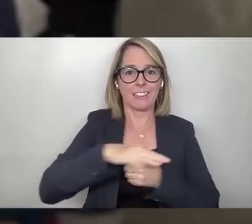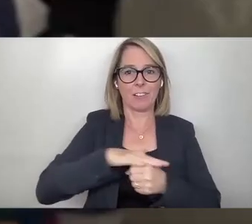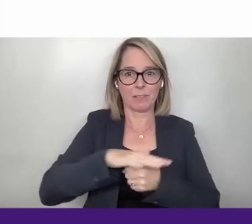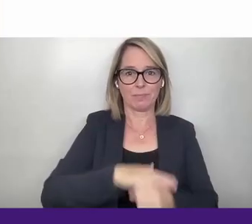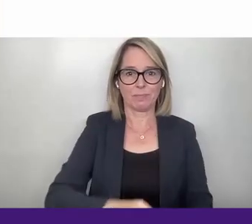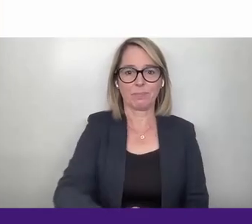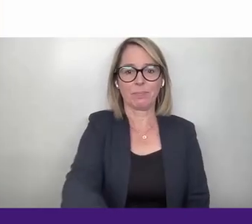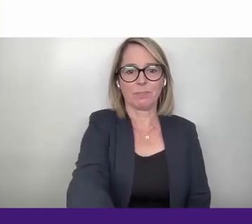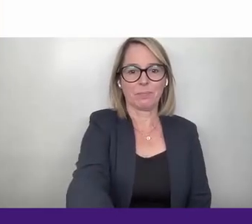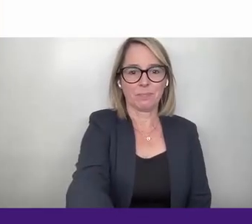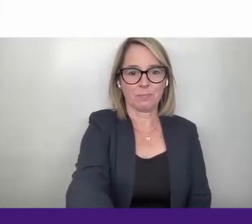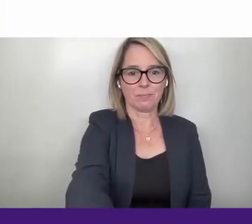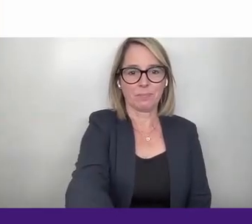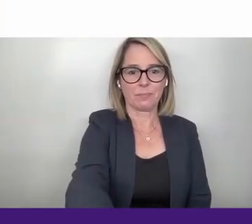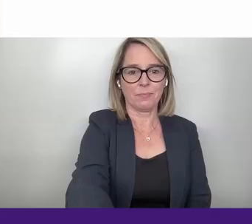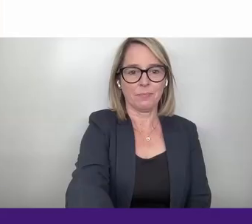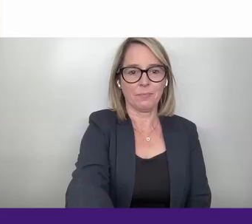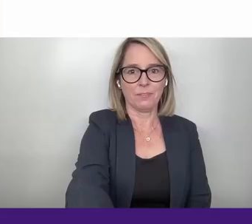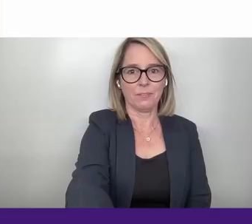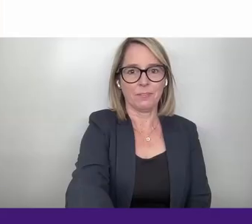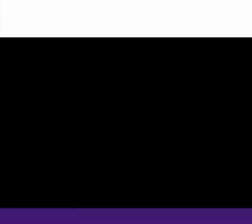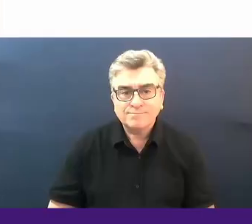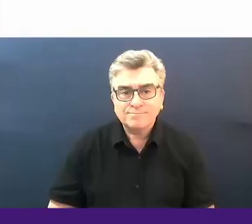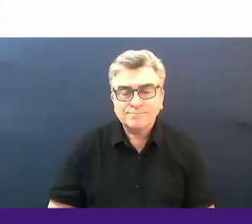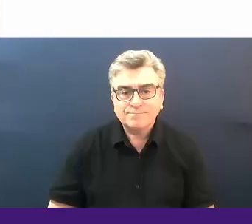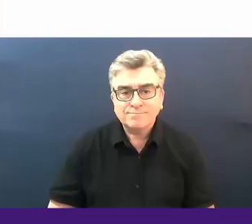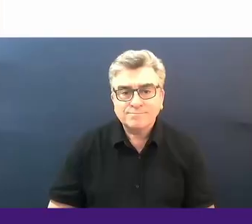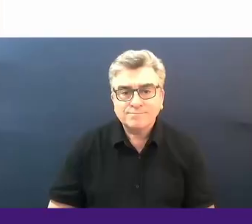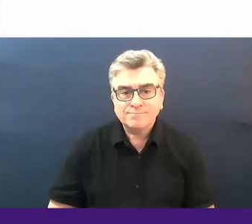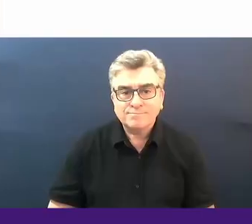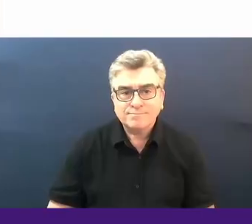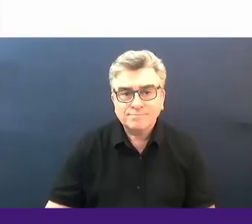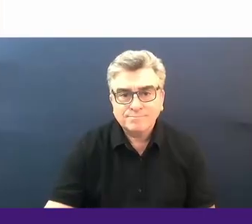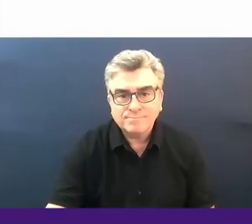Dr Jessica Smith: Thank you very much for the invitation to present today for the commission. My